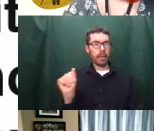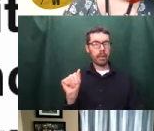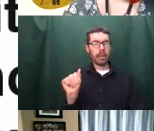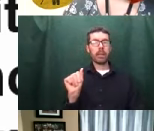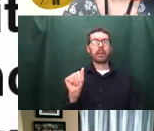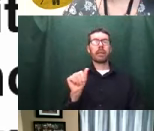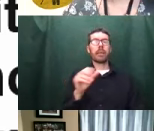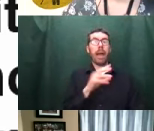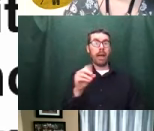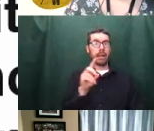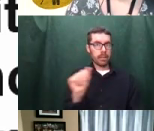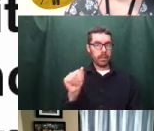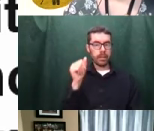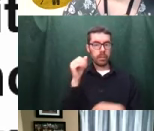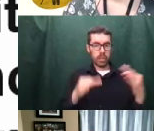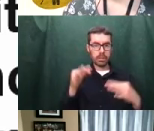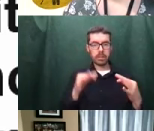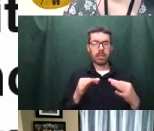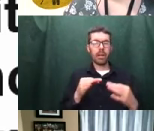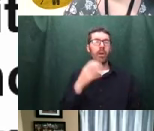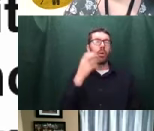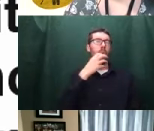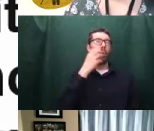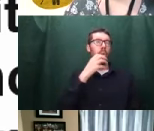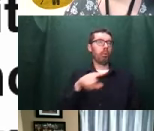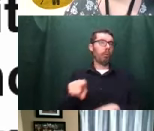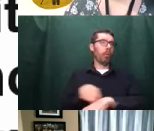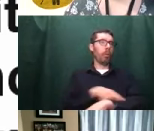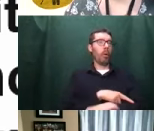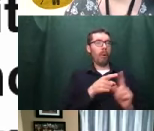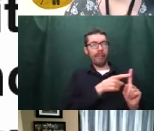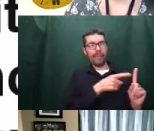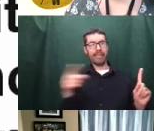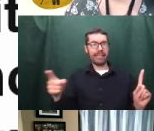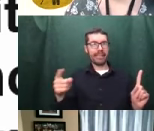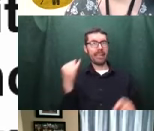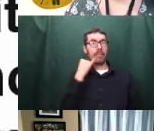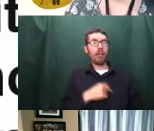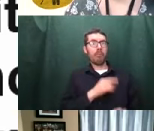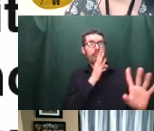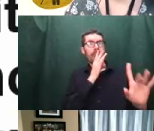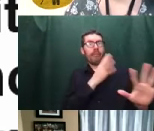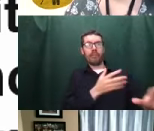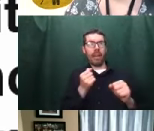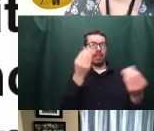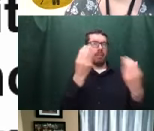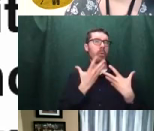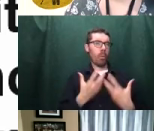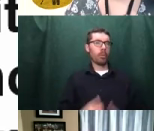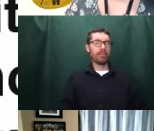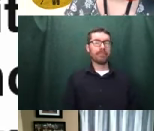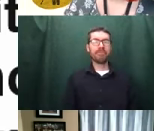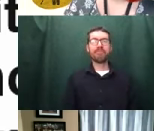Justice is quite a mouthful and please let me know if I'm speaking too quickly. Um, it's